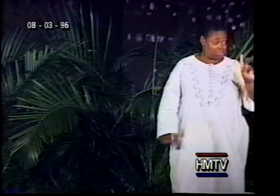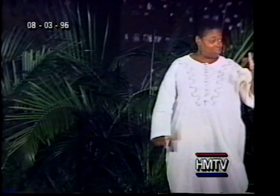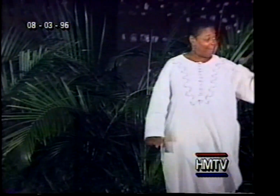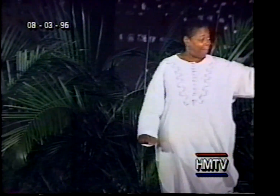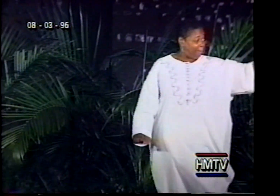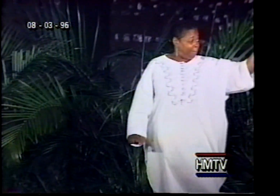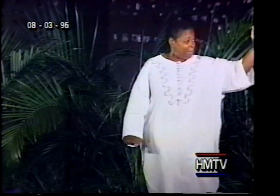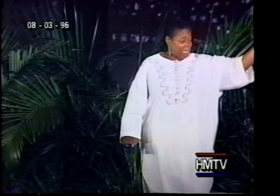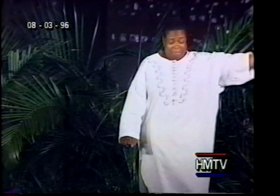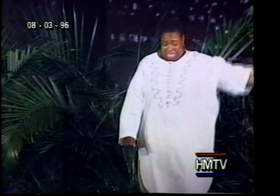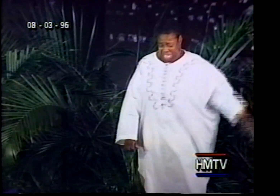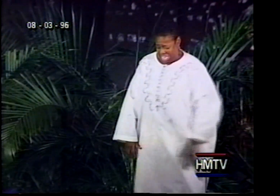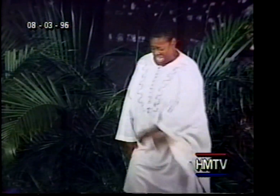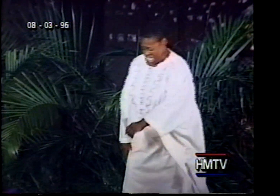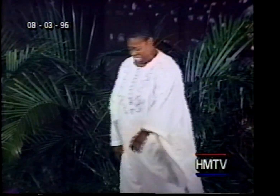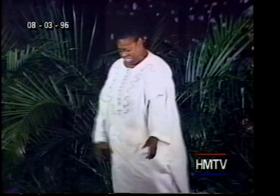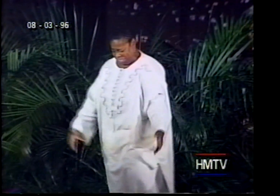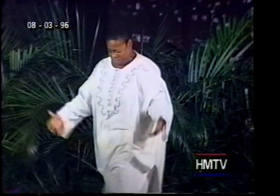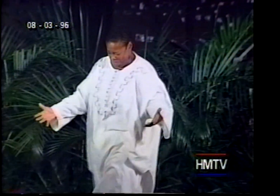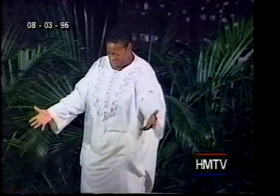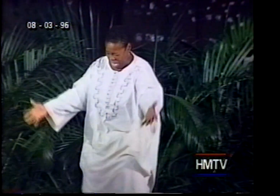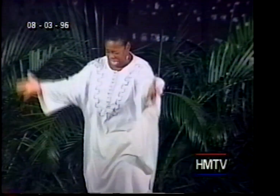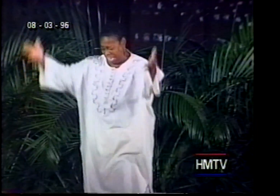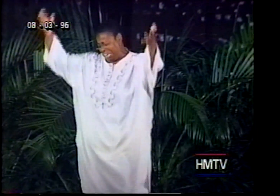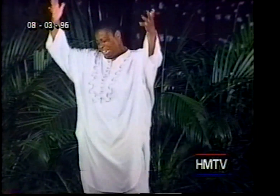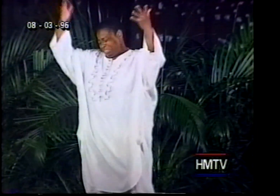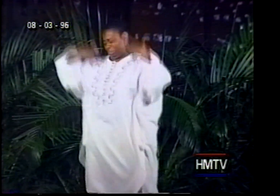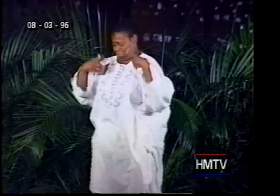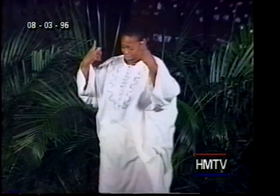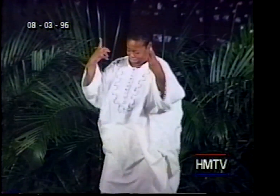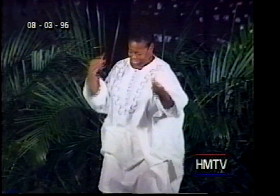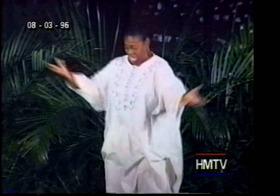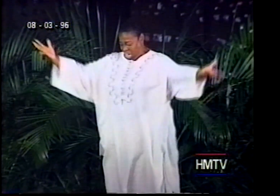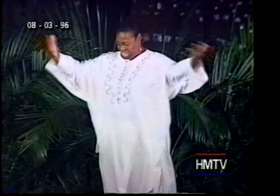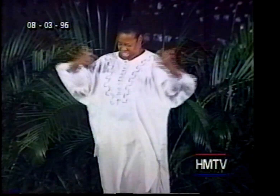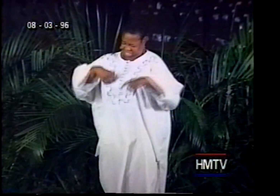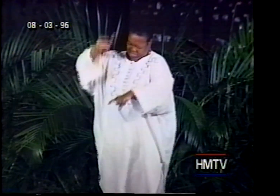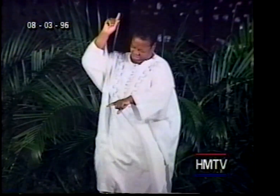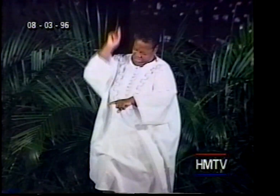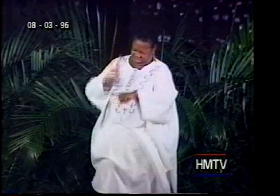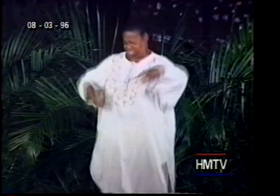Well, the beetle was not only well fed but played a good joke on the ant.